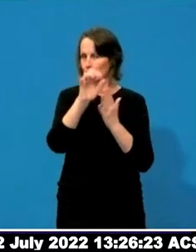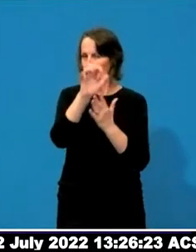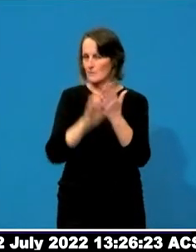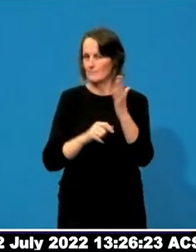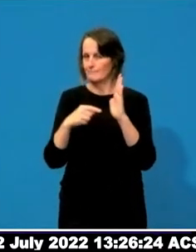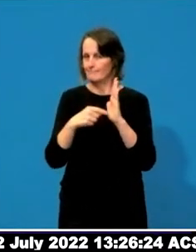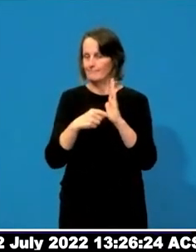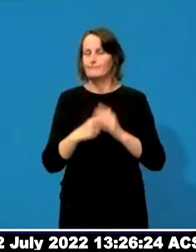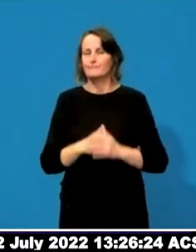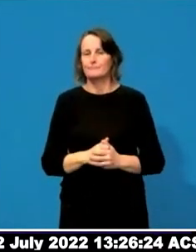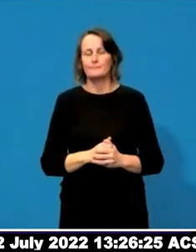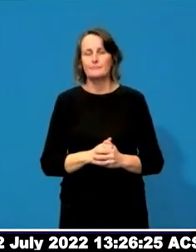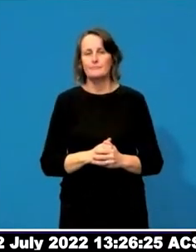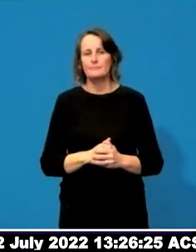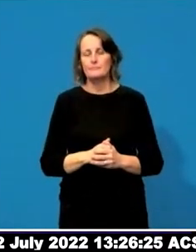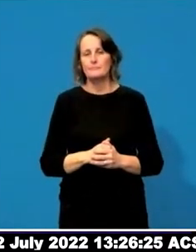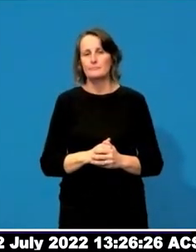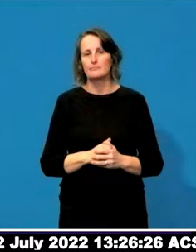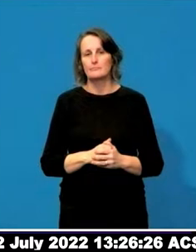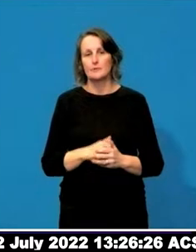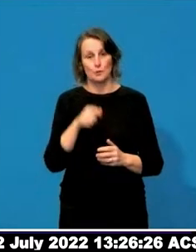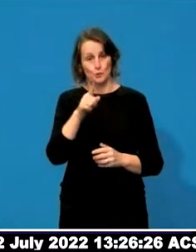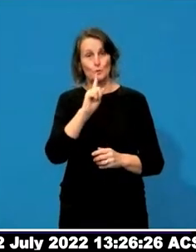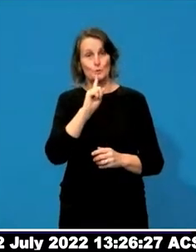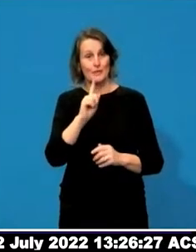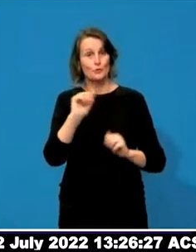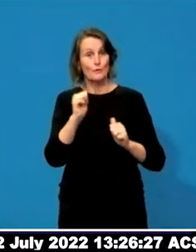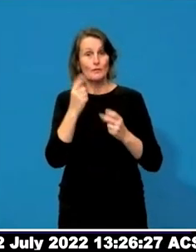You talk about having trouble with the Lands and hearing from your clients